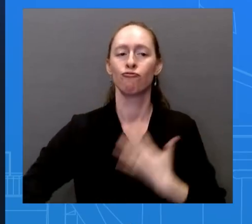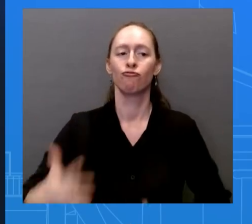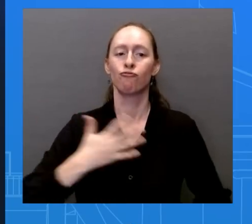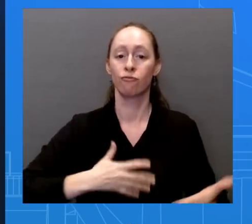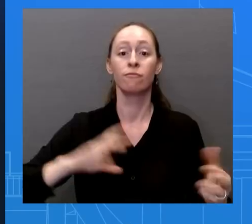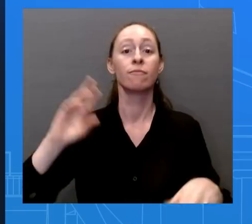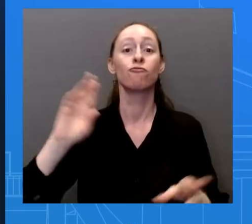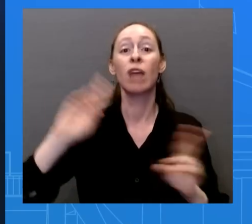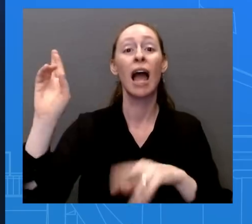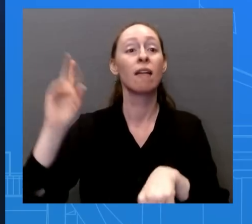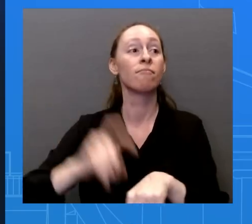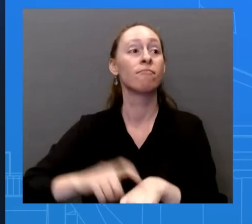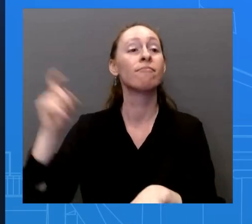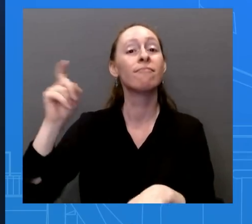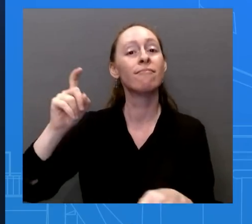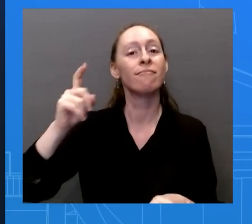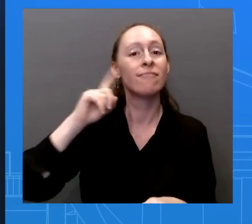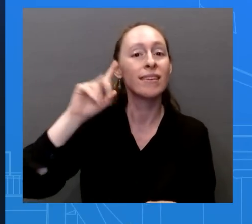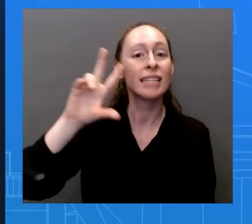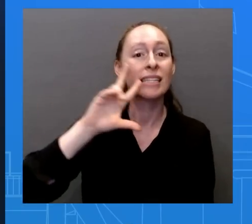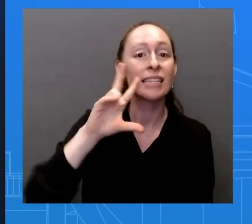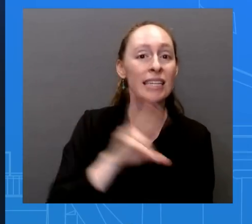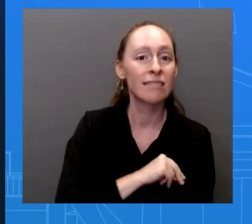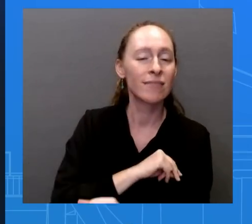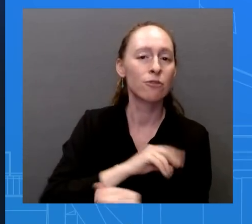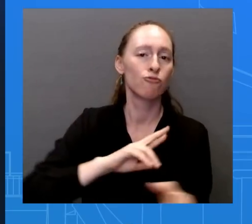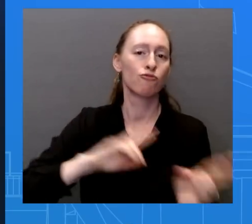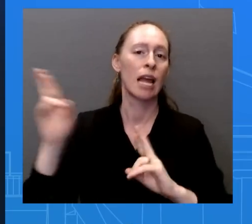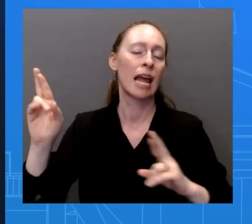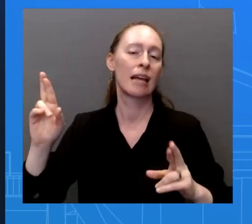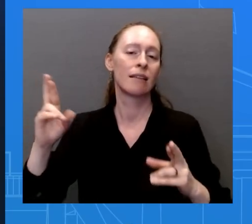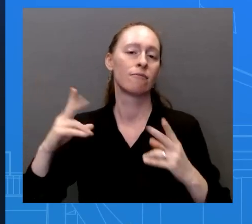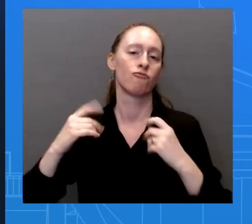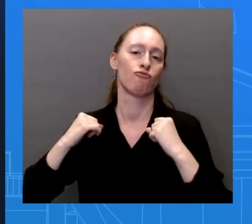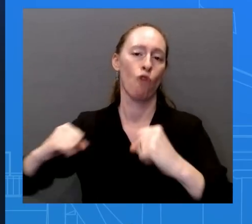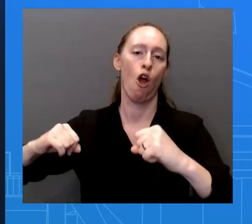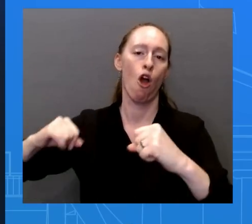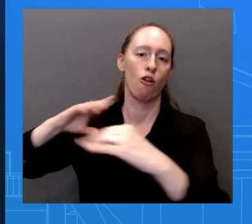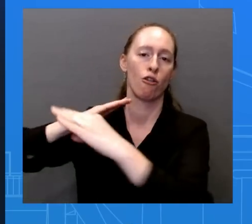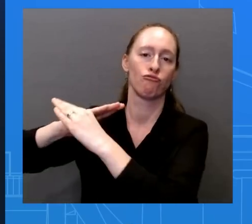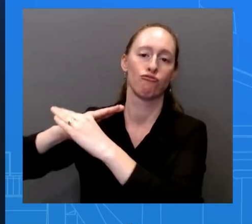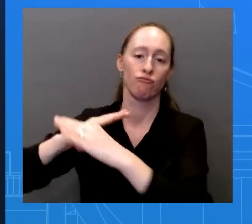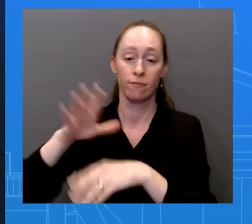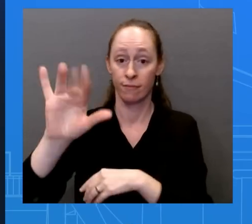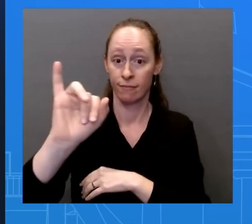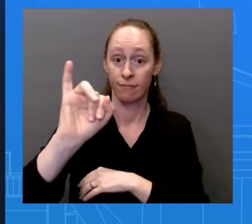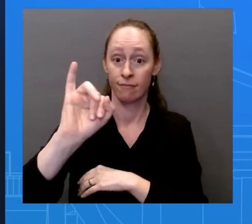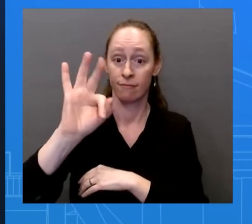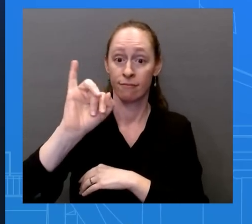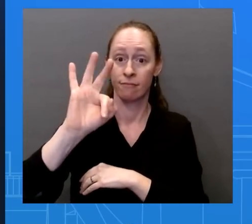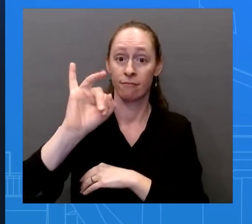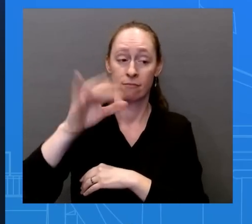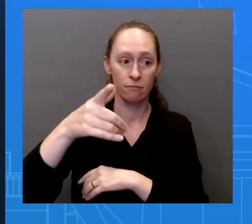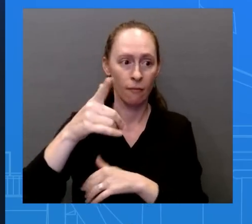If you miss the Halloween, is it too late? It's not too late. Again, it takes a couple of weeks for the immune system to benefit from the vaccine,